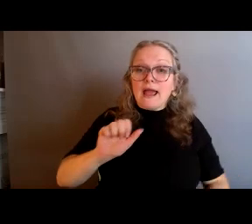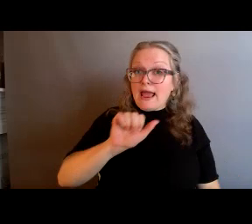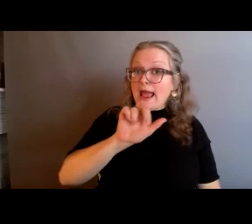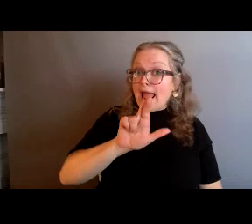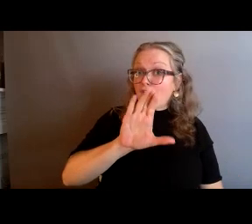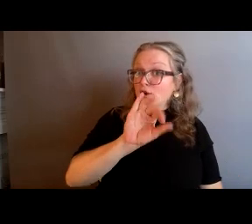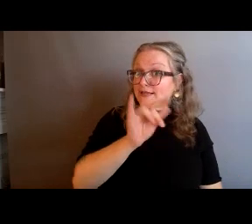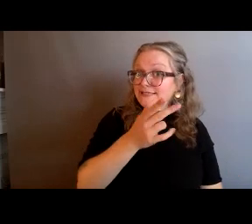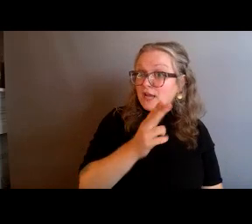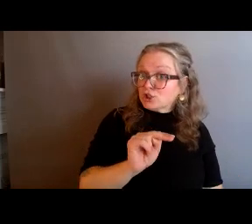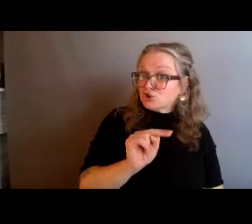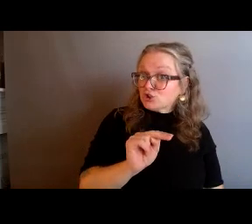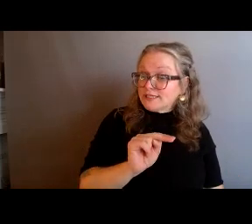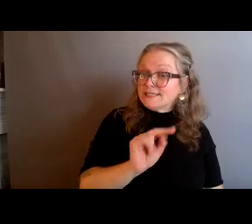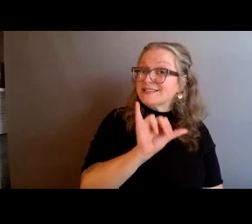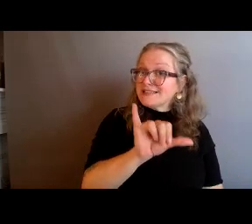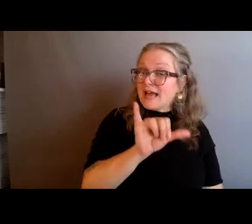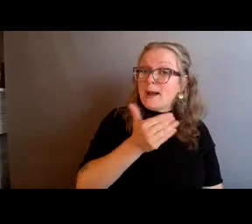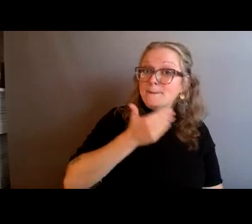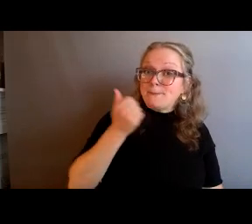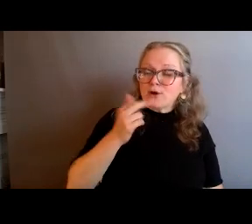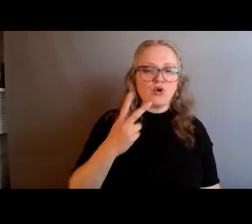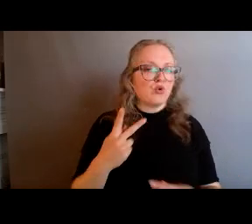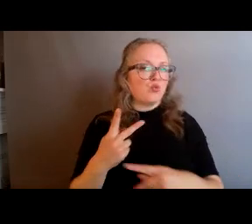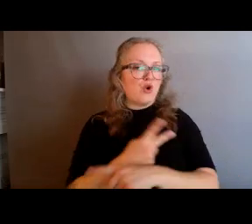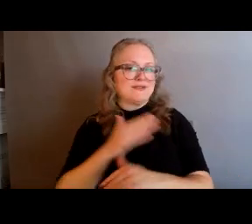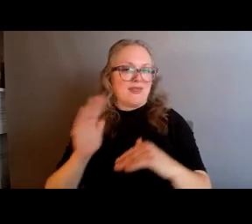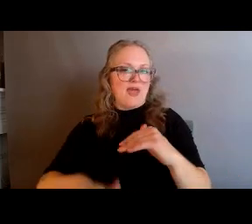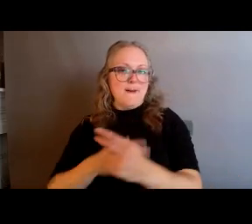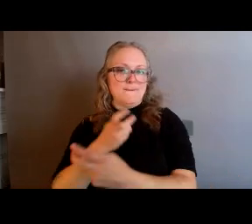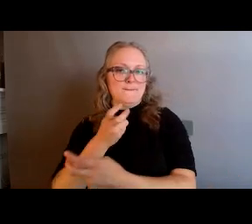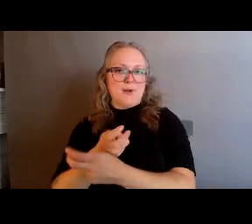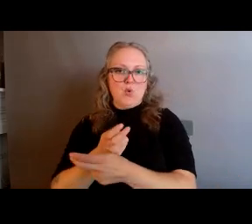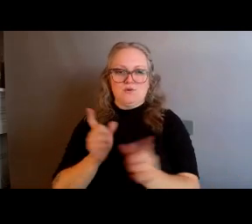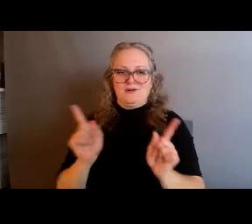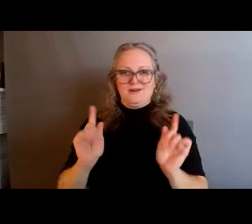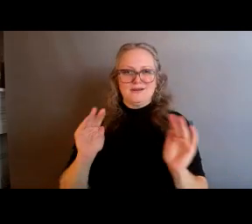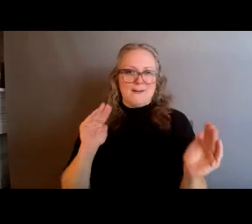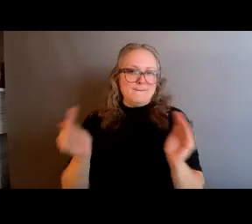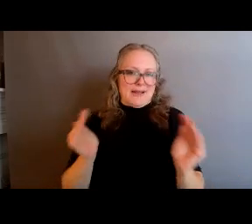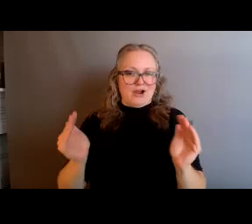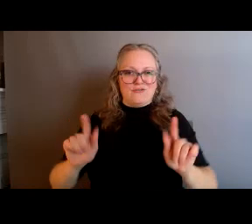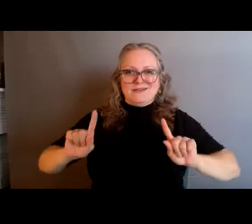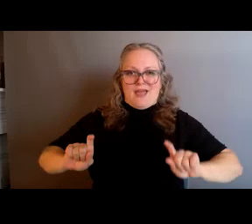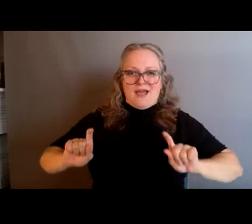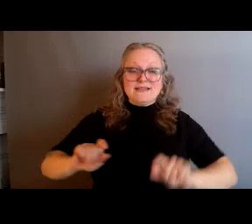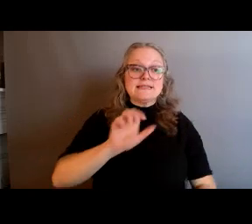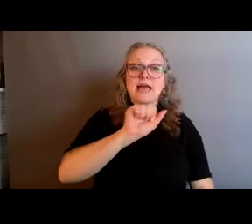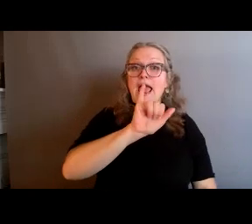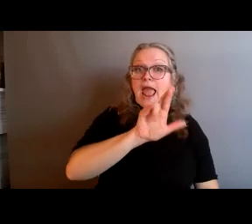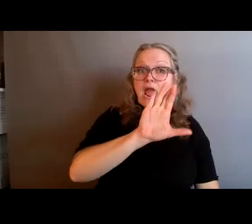is better or worse than bone conduction. Air conduction and bone conduction in